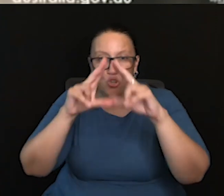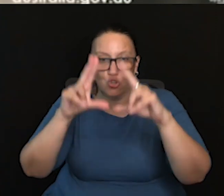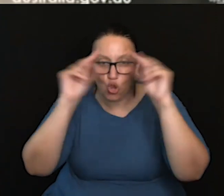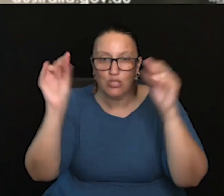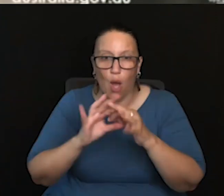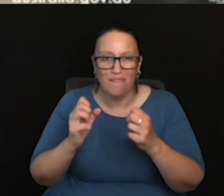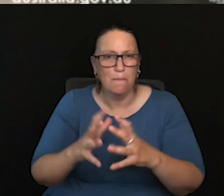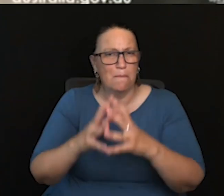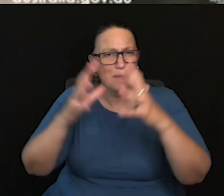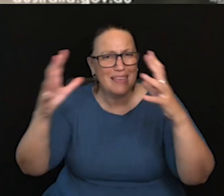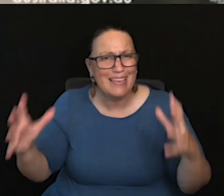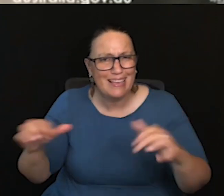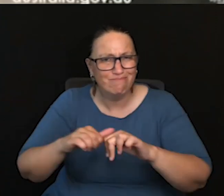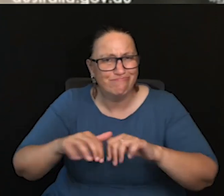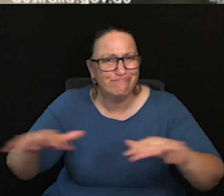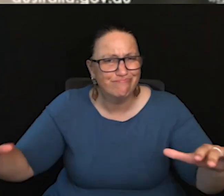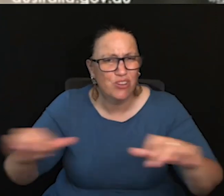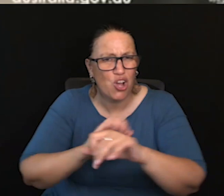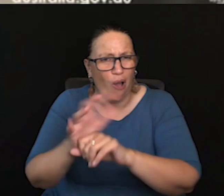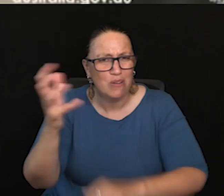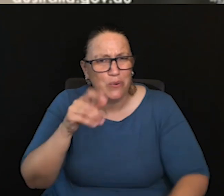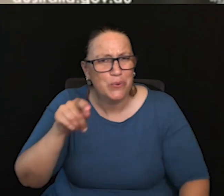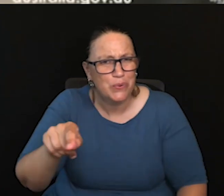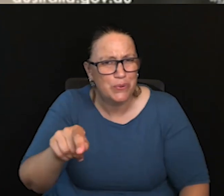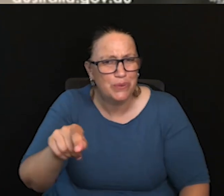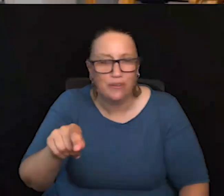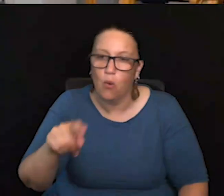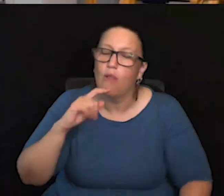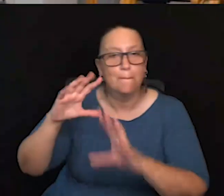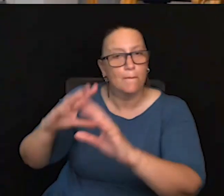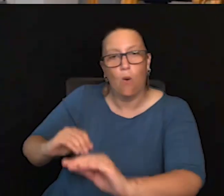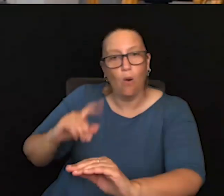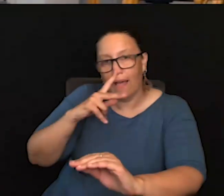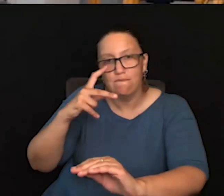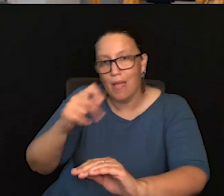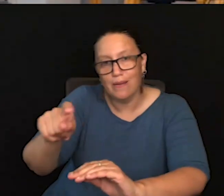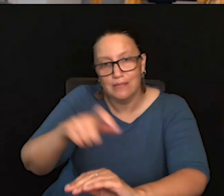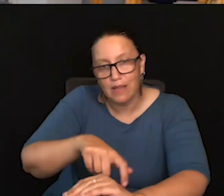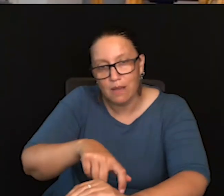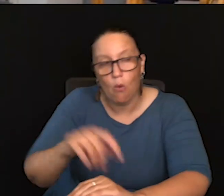Next, please. Joe Coburg from the Canberra Times, thank you, Minister. There are two companies in Queensland,